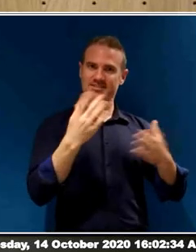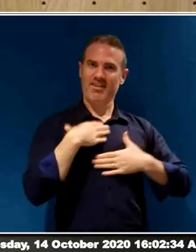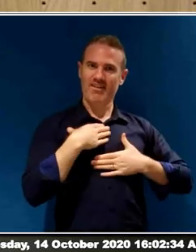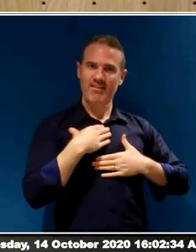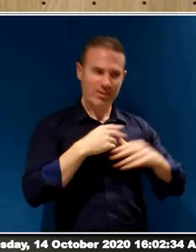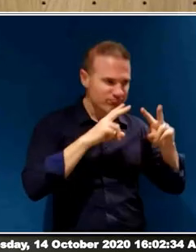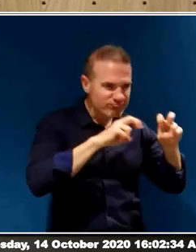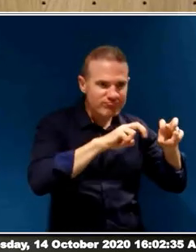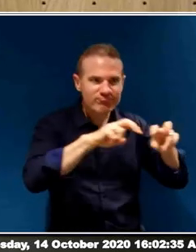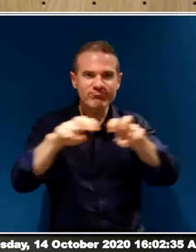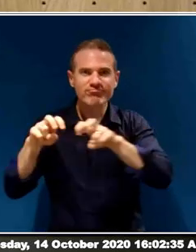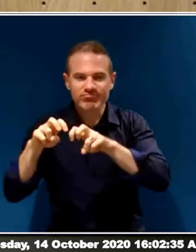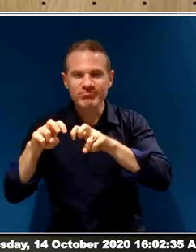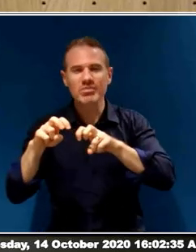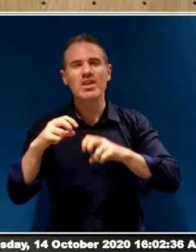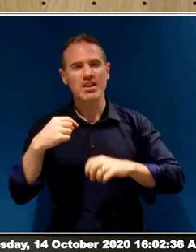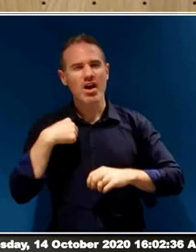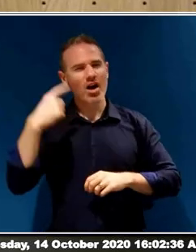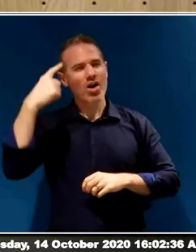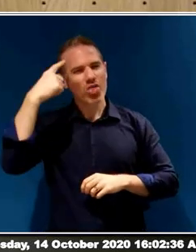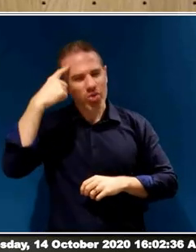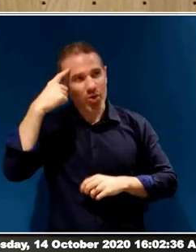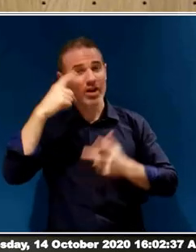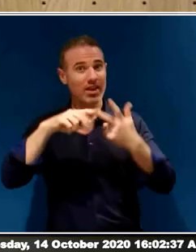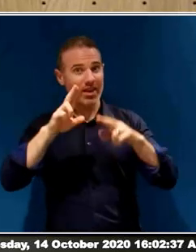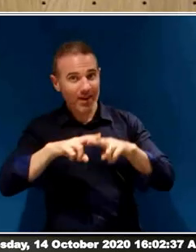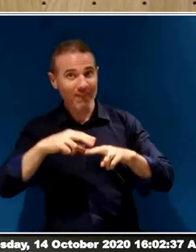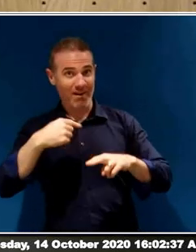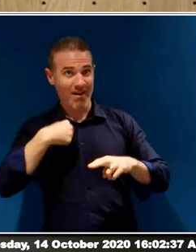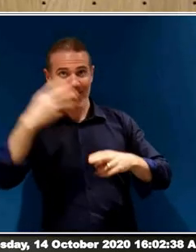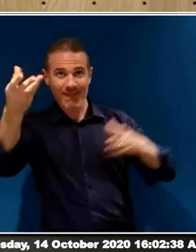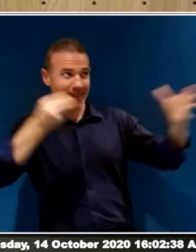commissioners and judges when they're weighing up the word "reasonable".